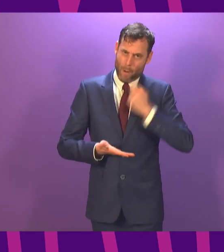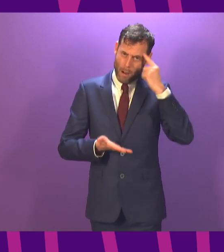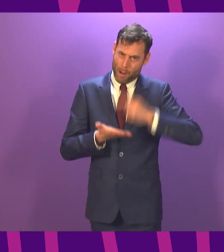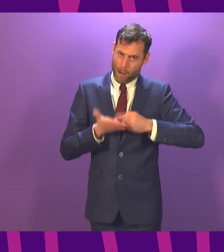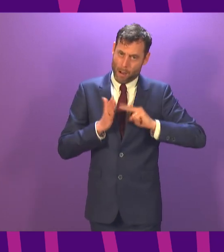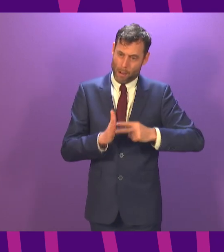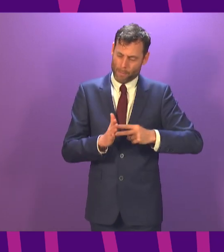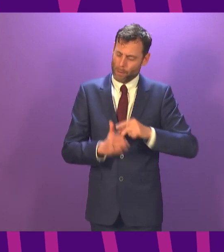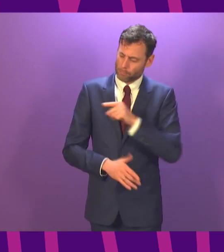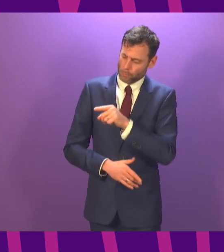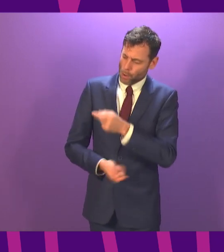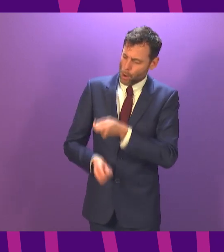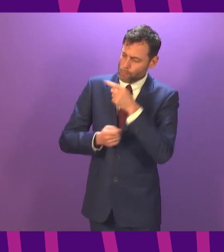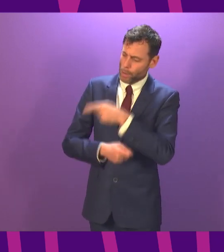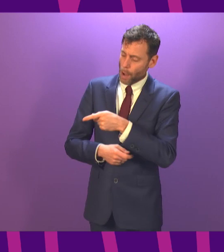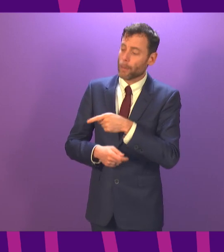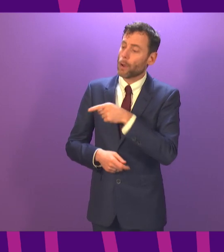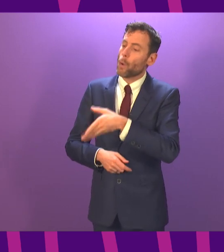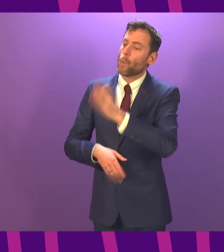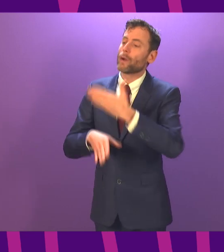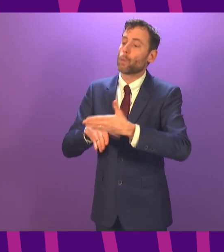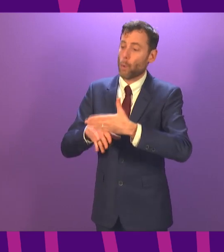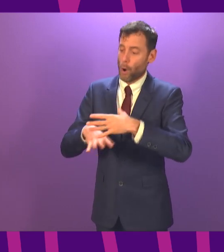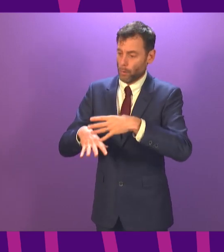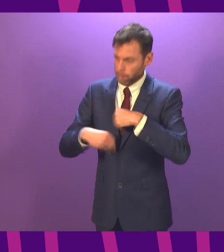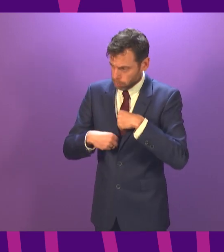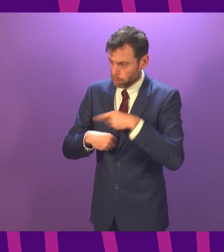for some time. It is a very legitimate point to raise. Among the other work that we are